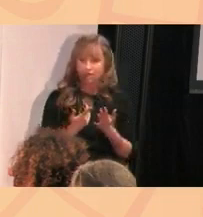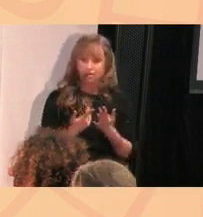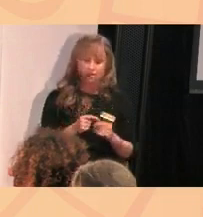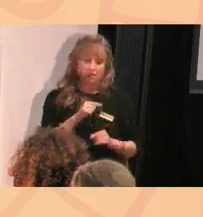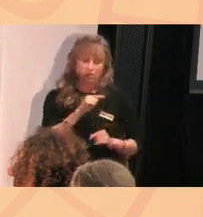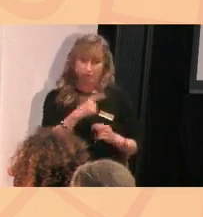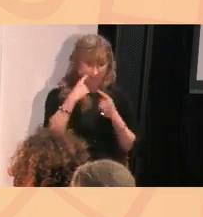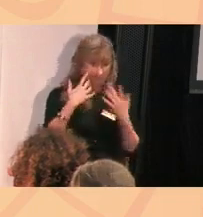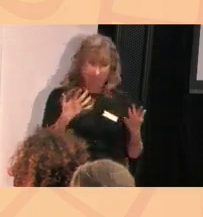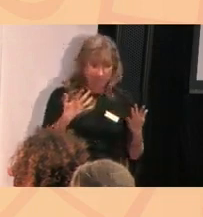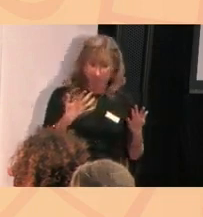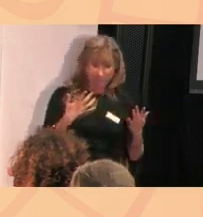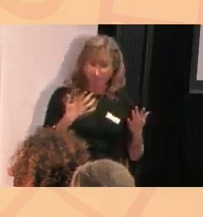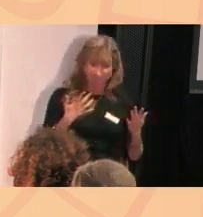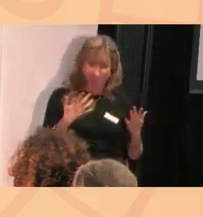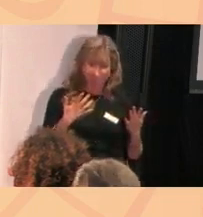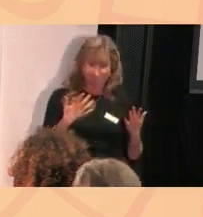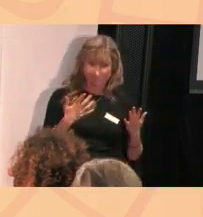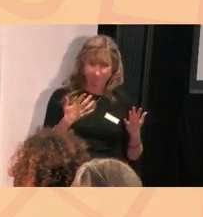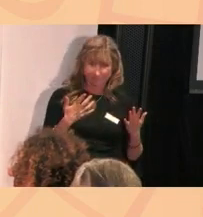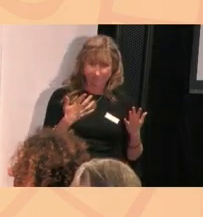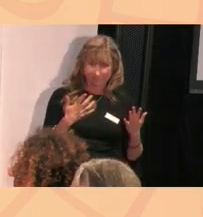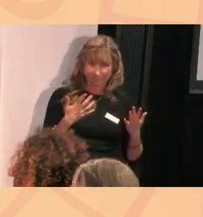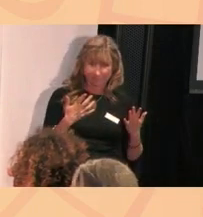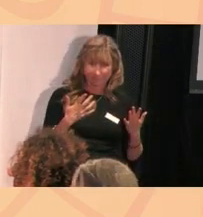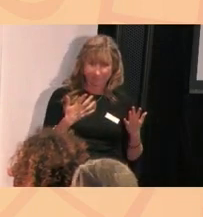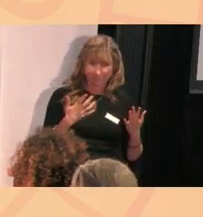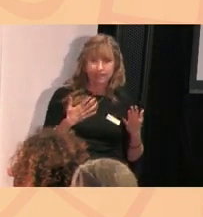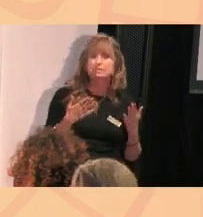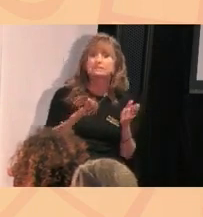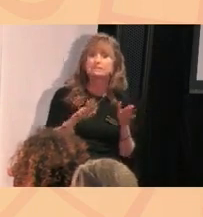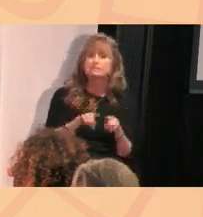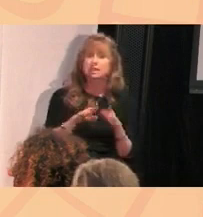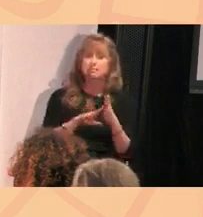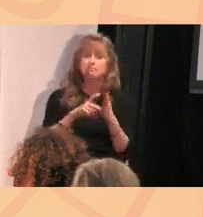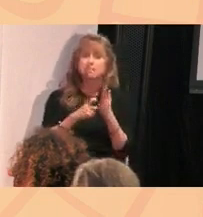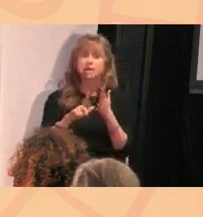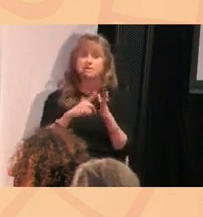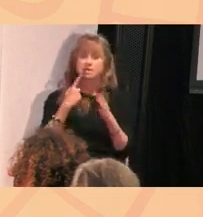They were playing to the very traditional stereotyped view of Aboriginal people.